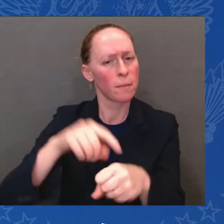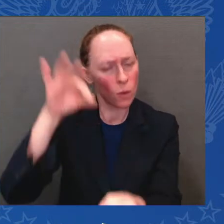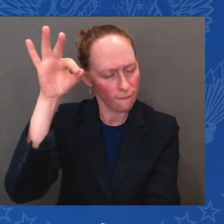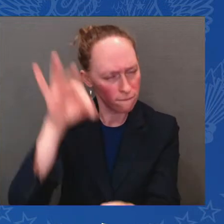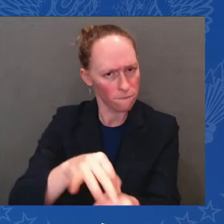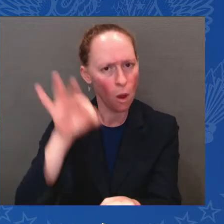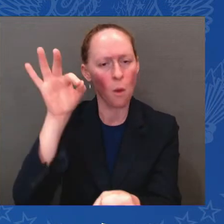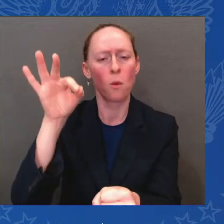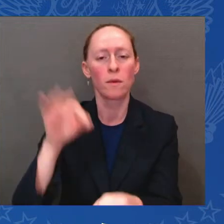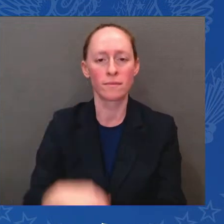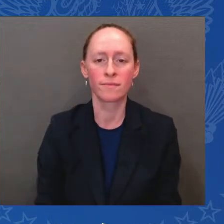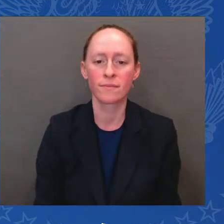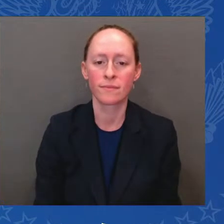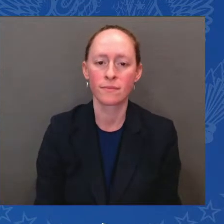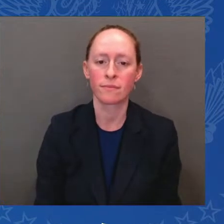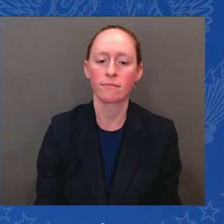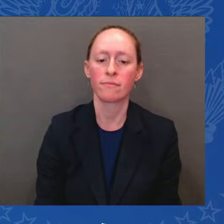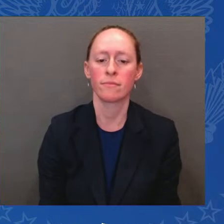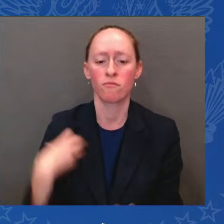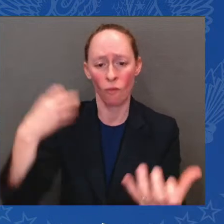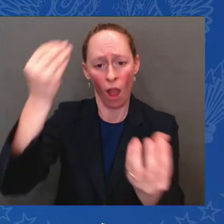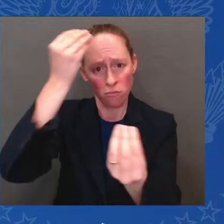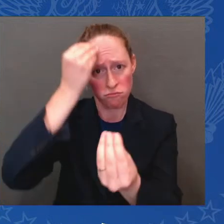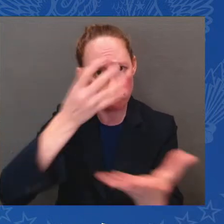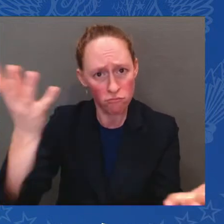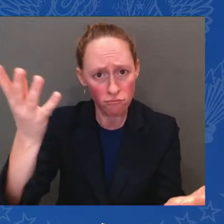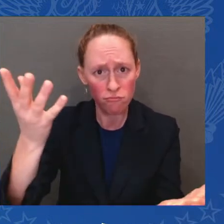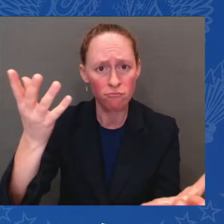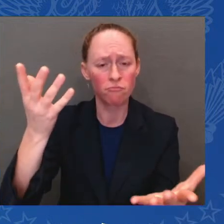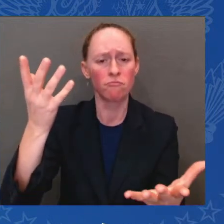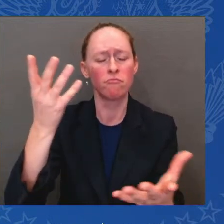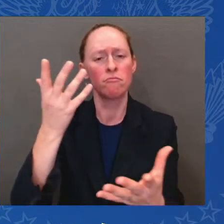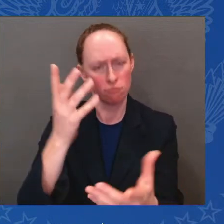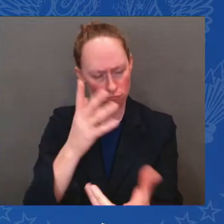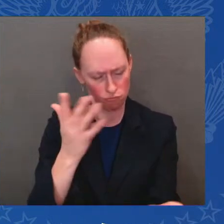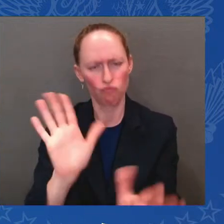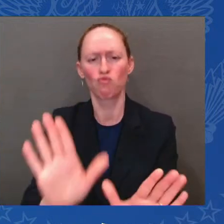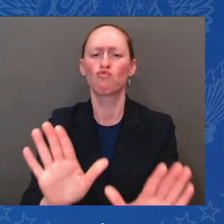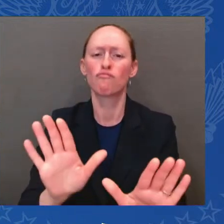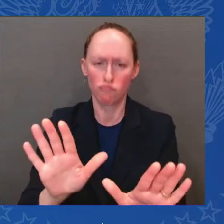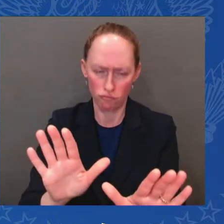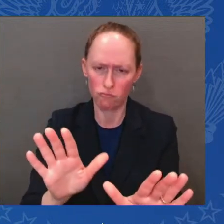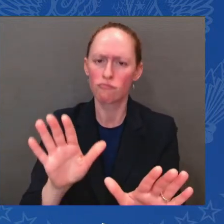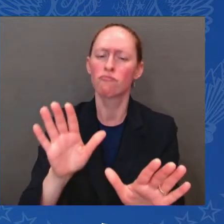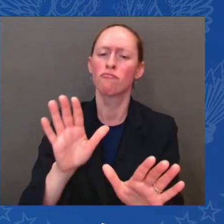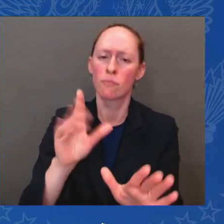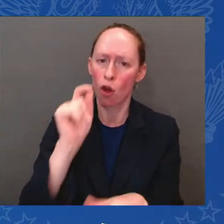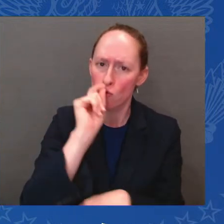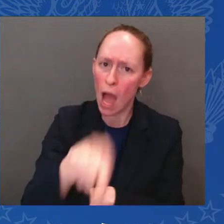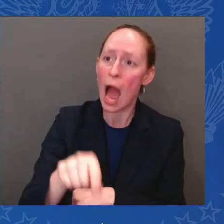We will not walk away. The vast majority of both parties -- I'll say it again: Democrats and Republicans, Senate and House --